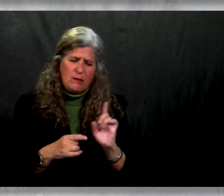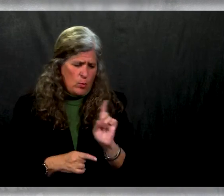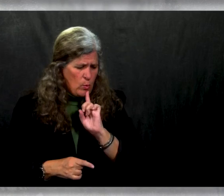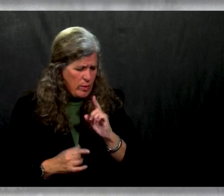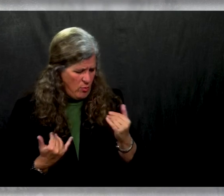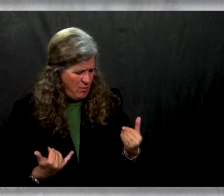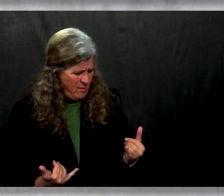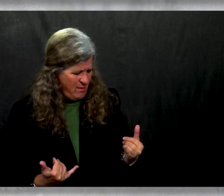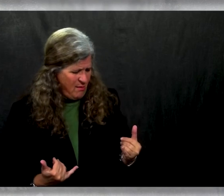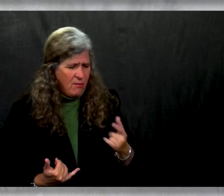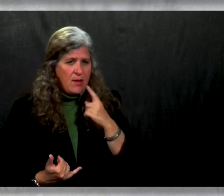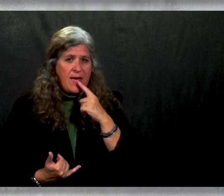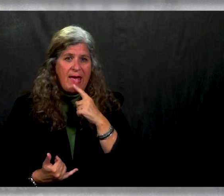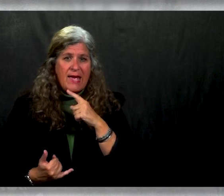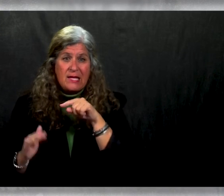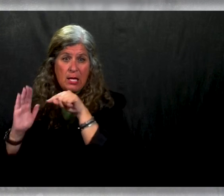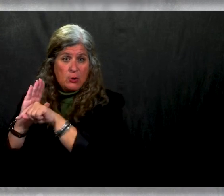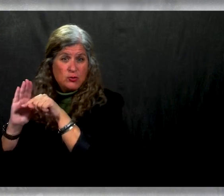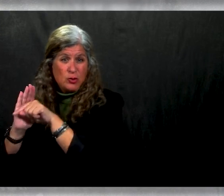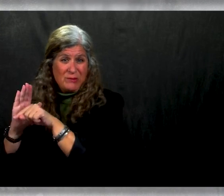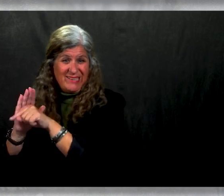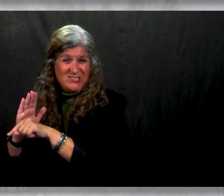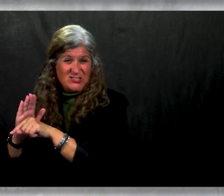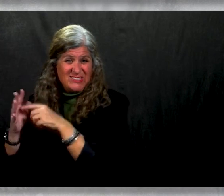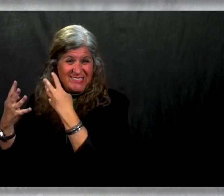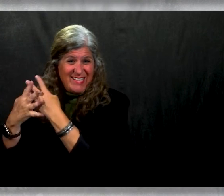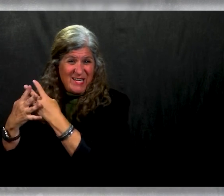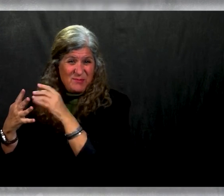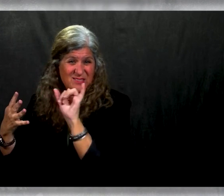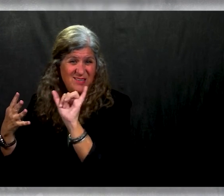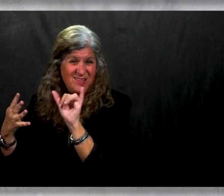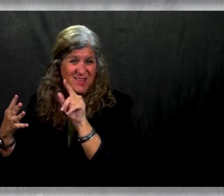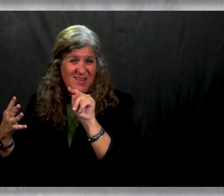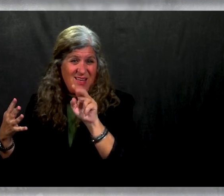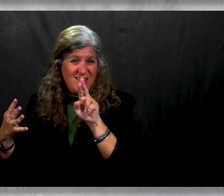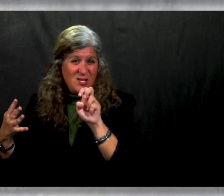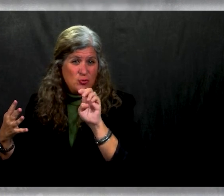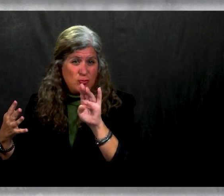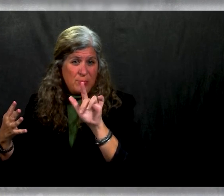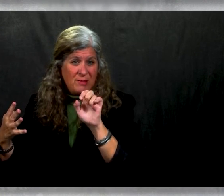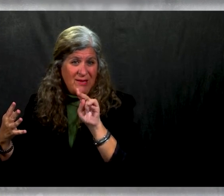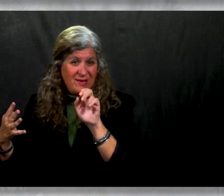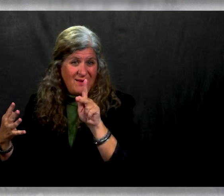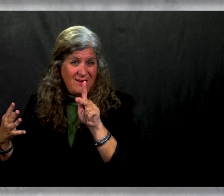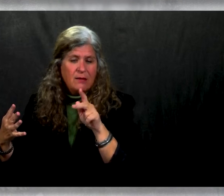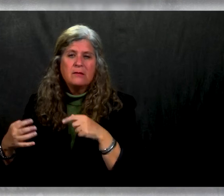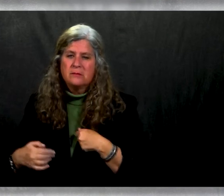and extermination camps like Treblinka? Absolutely, we're standing at what's called the Umschlagplatz,